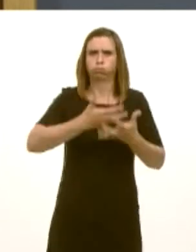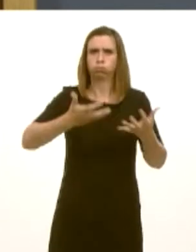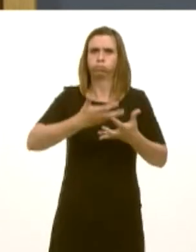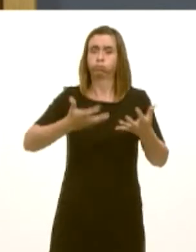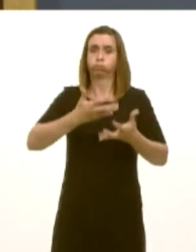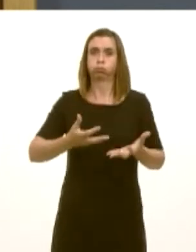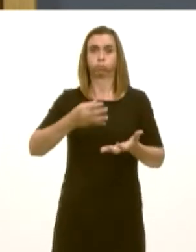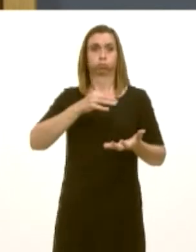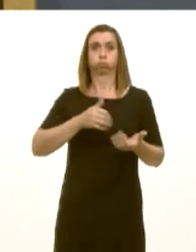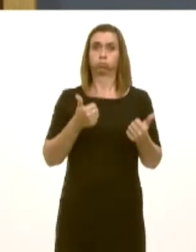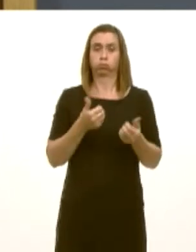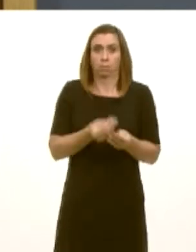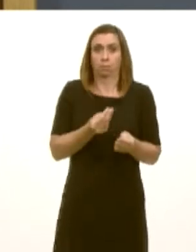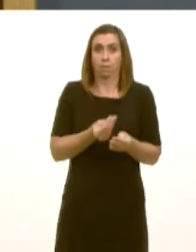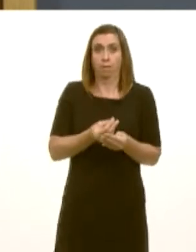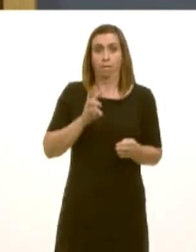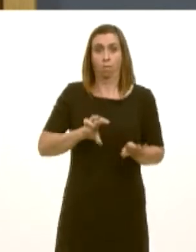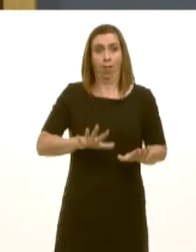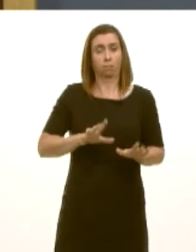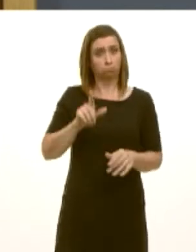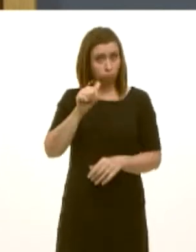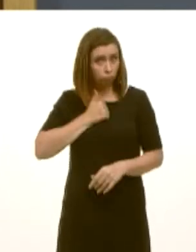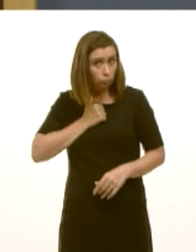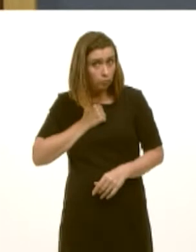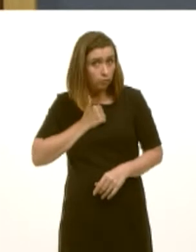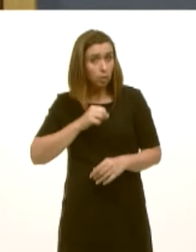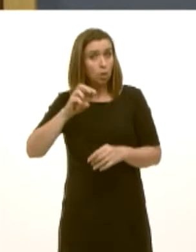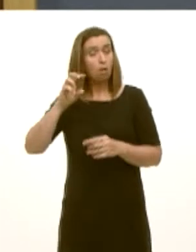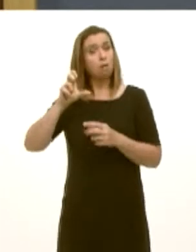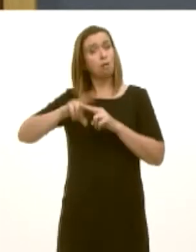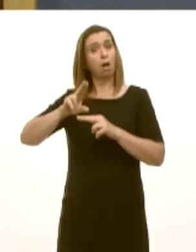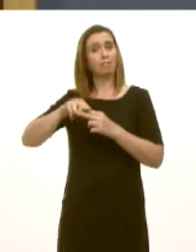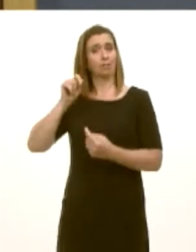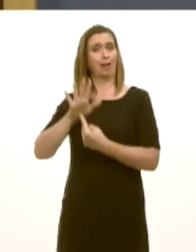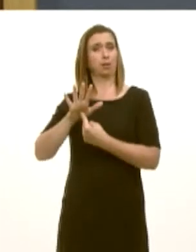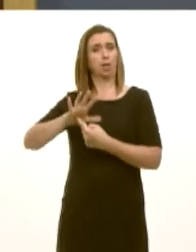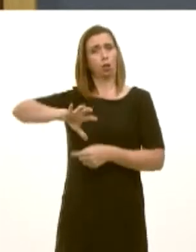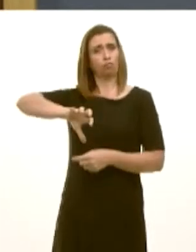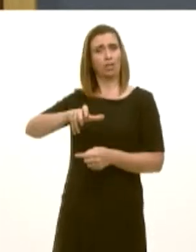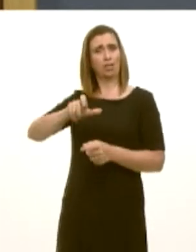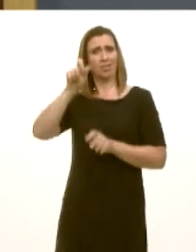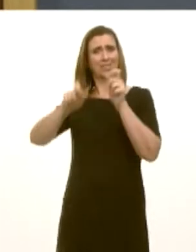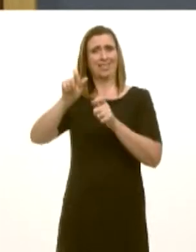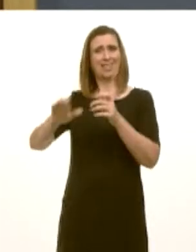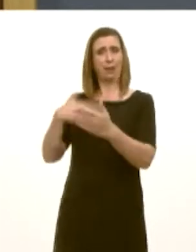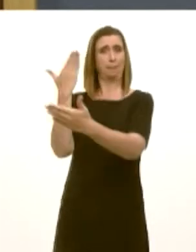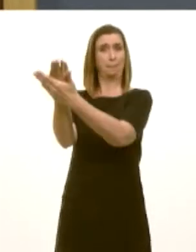Will you agree with me that the Cardiff capital region city bid has great potential in terms